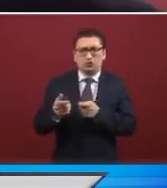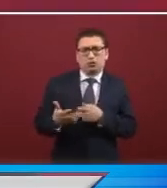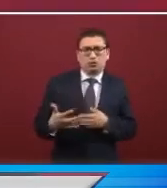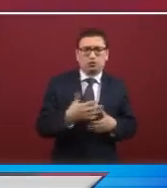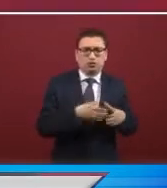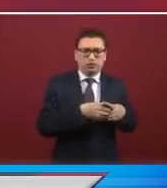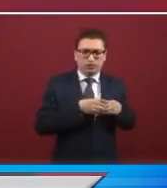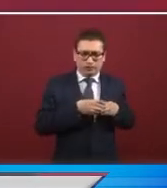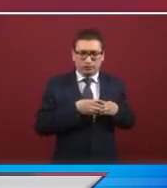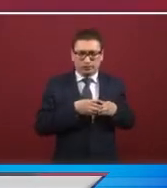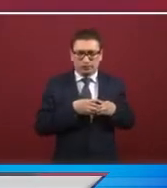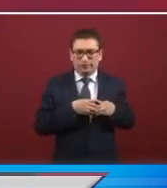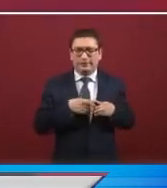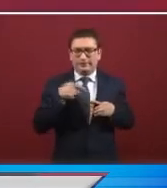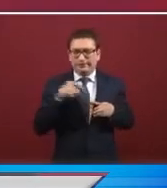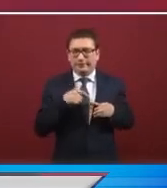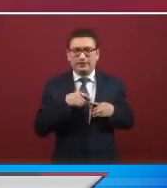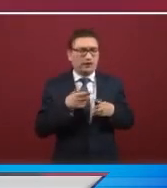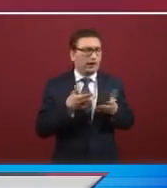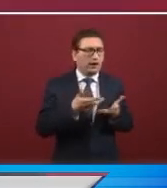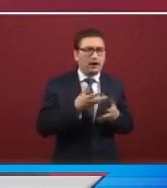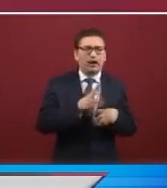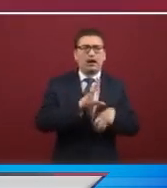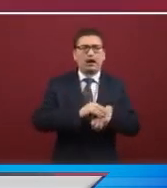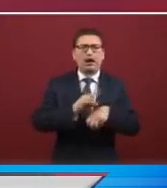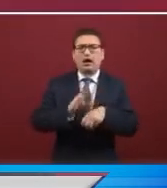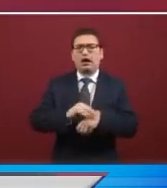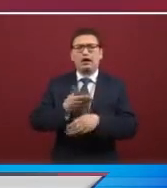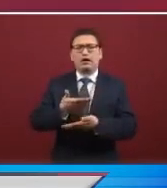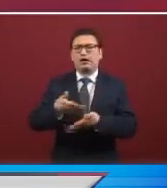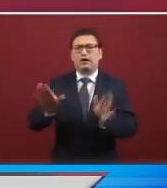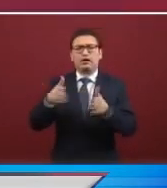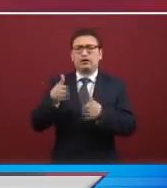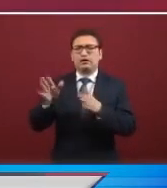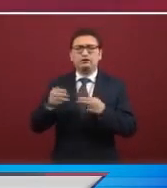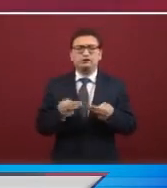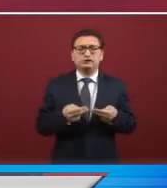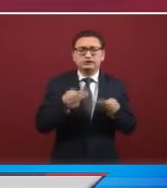There are 6.5 million older adults who are already receiving their support periodically